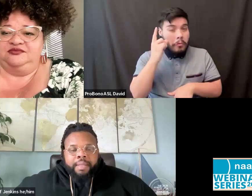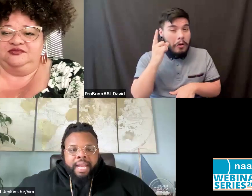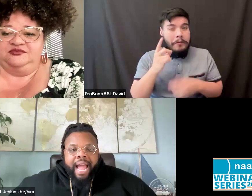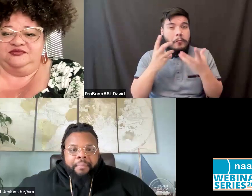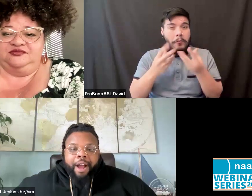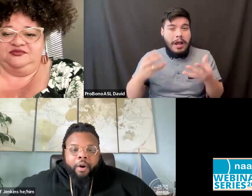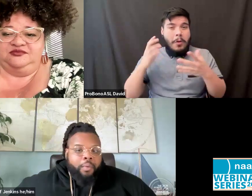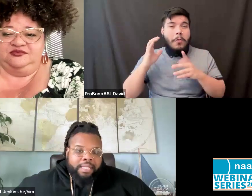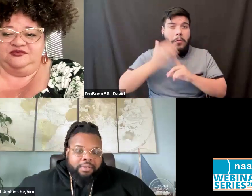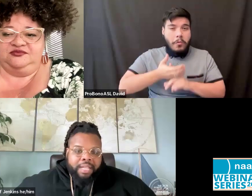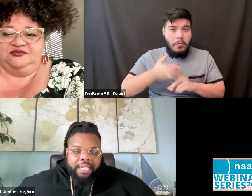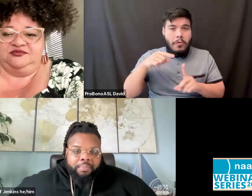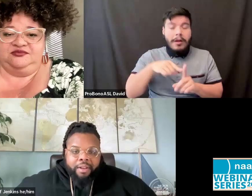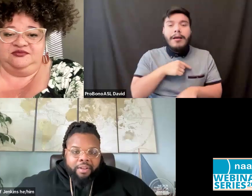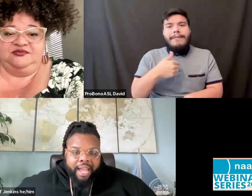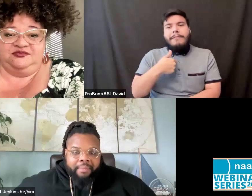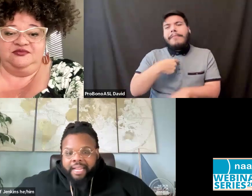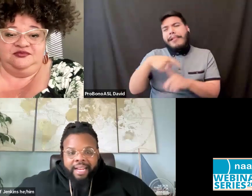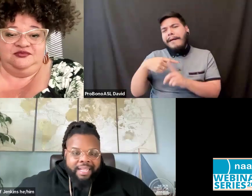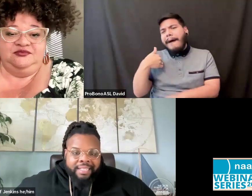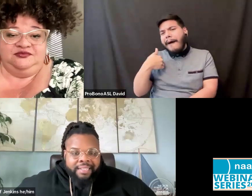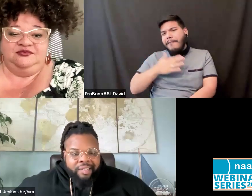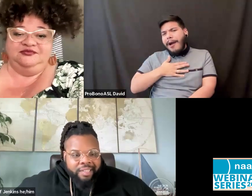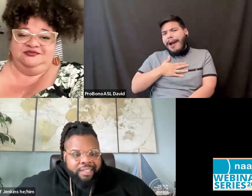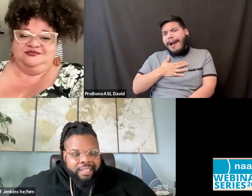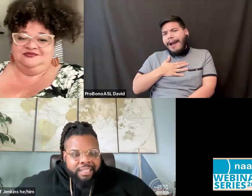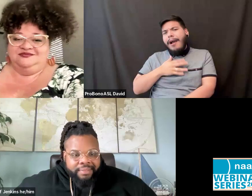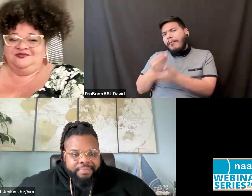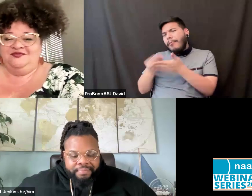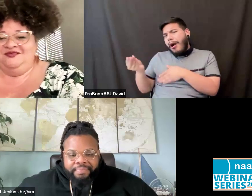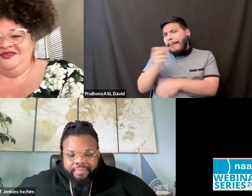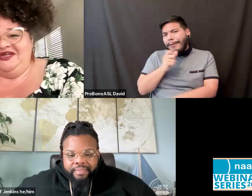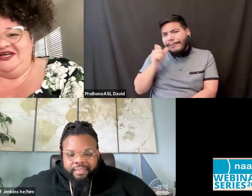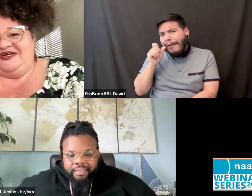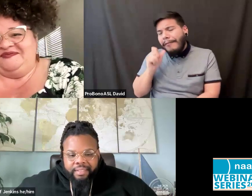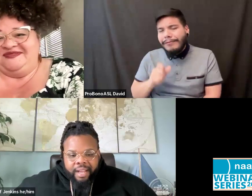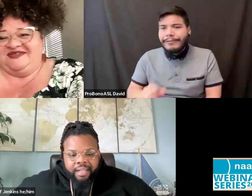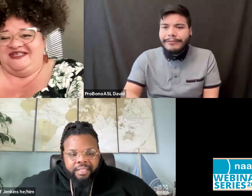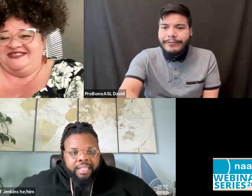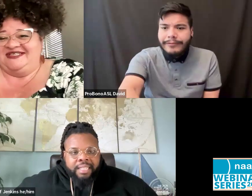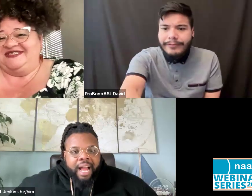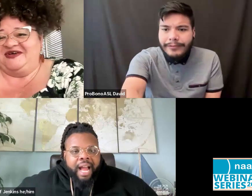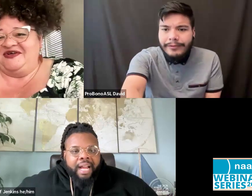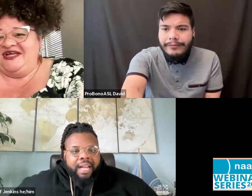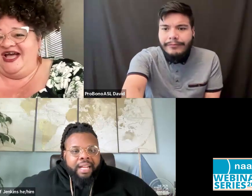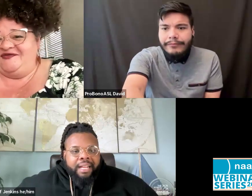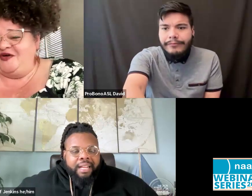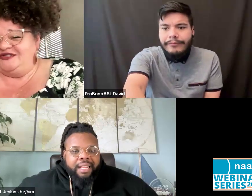But then I have my old wet suit that I just bought on Amazon. So if folks,